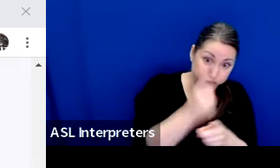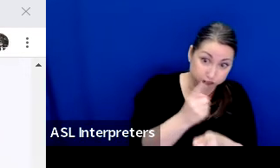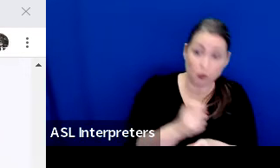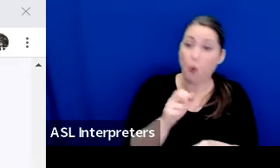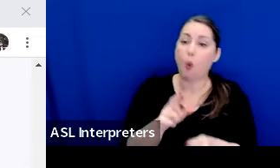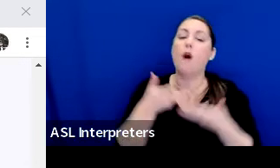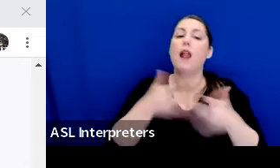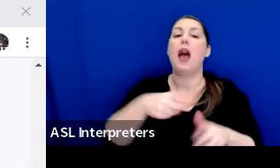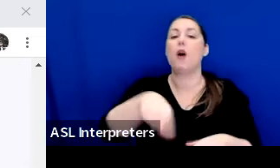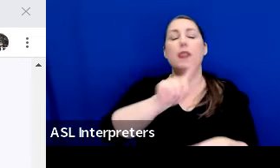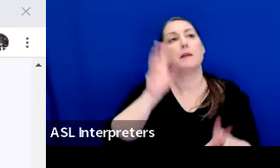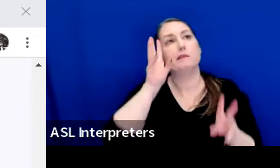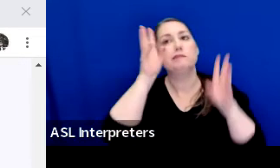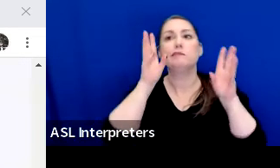And again, so he has questions.